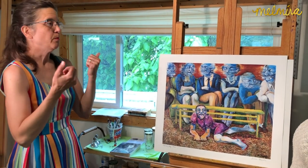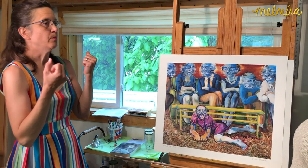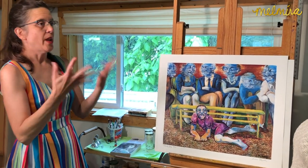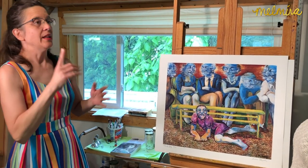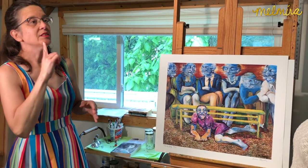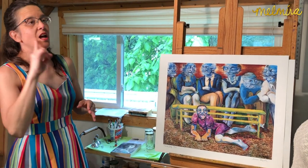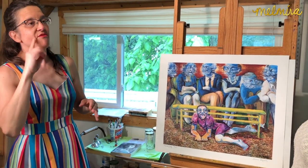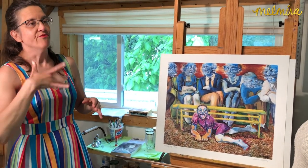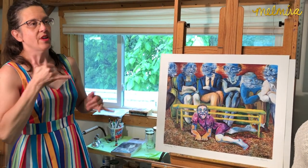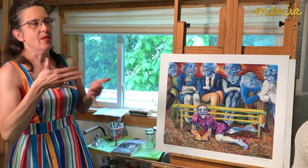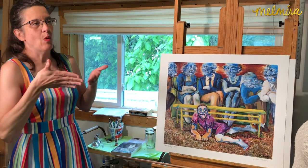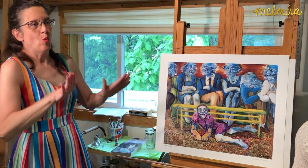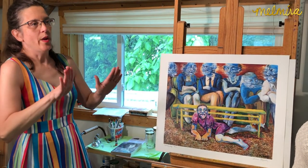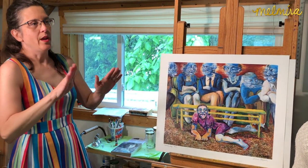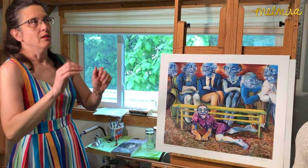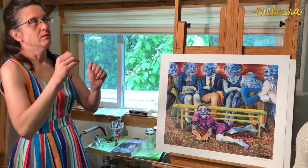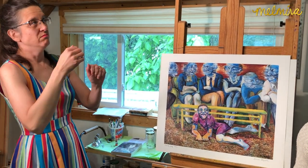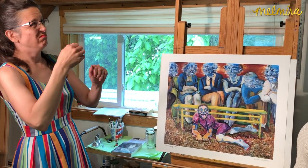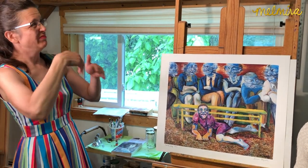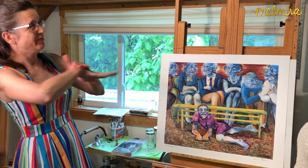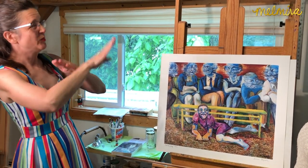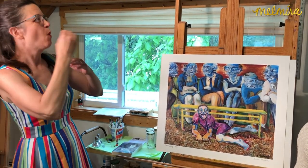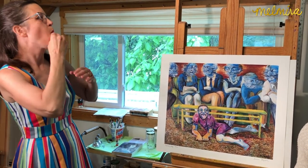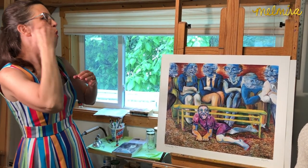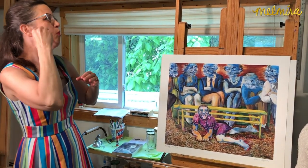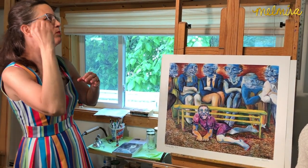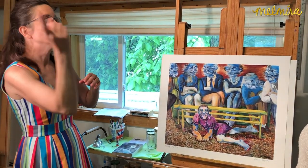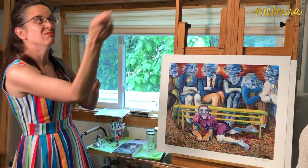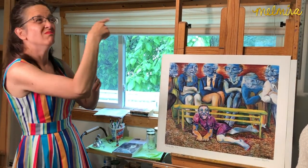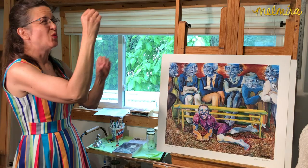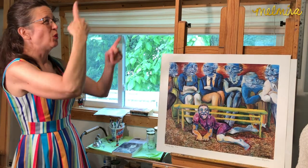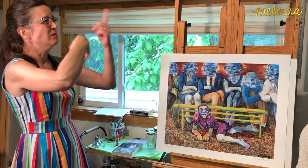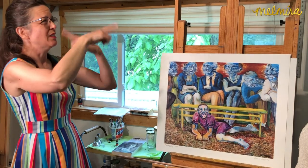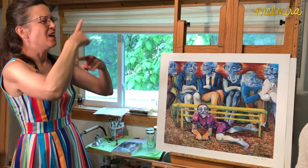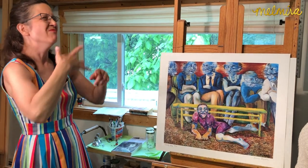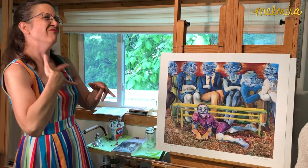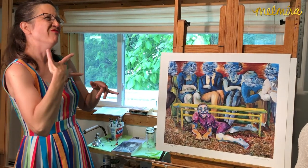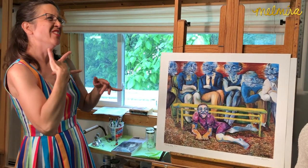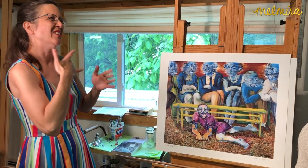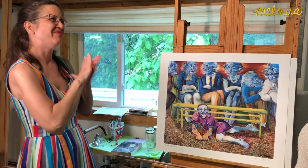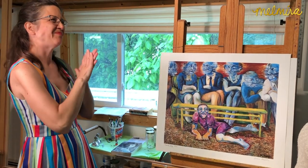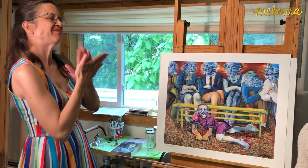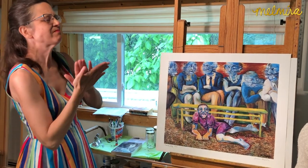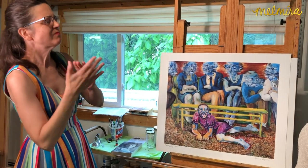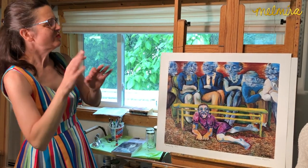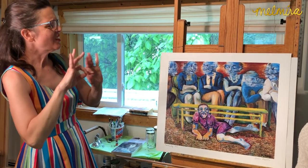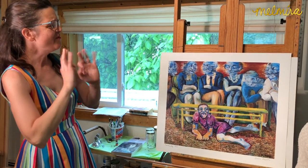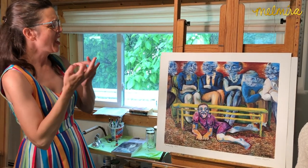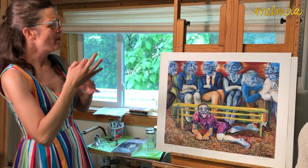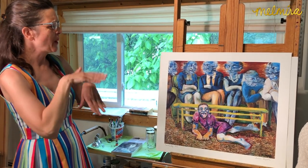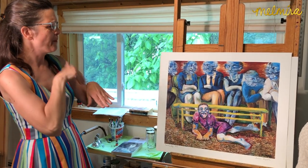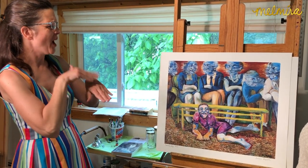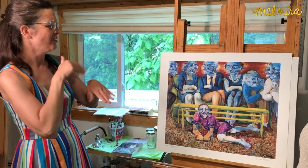Many deaf people felt that way in their homes where no one signs. So they felt like they're a family pet,